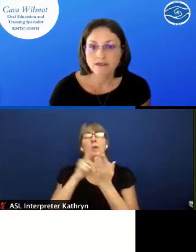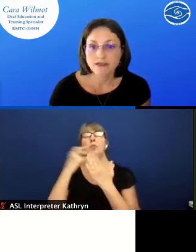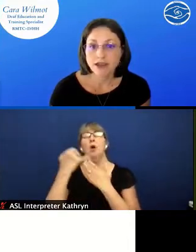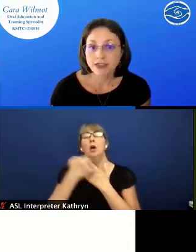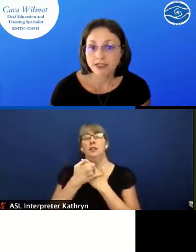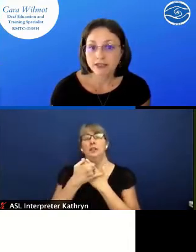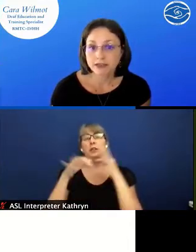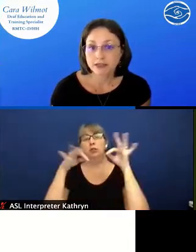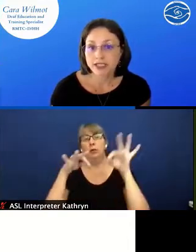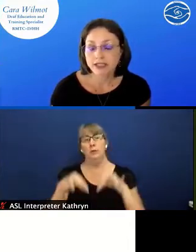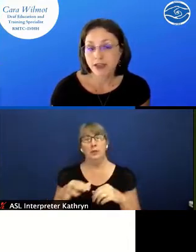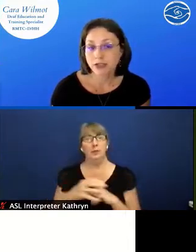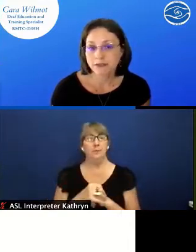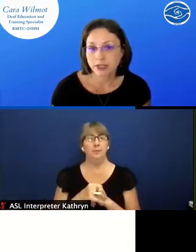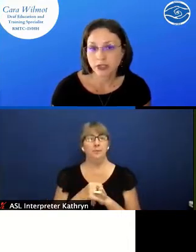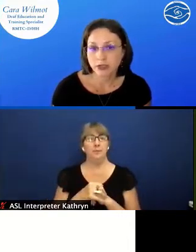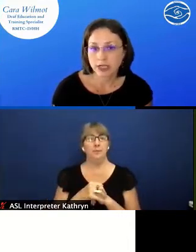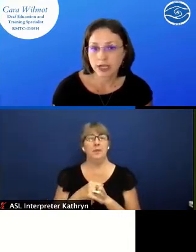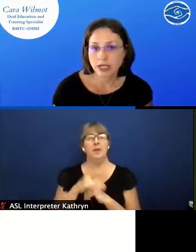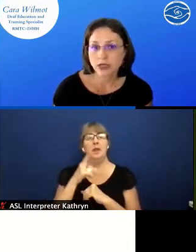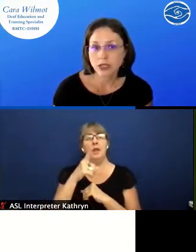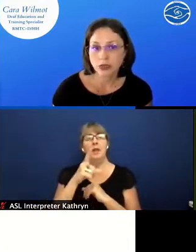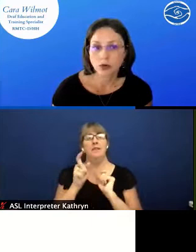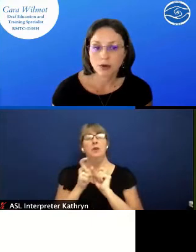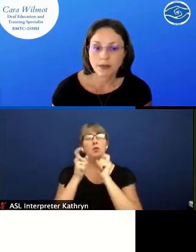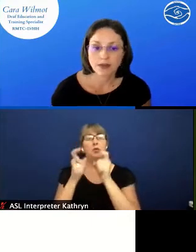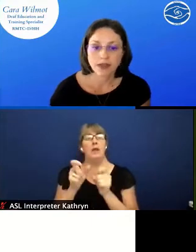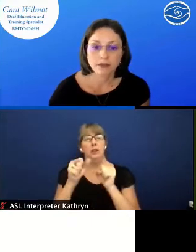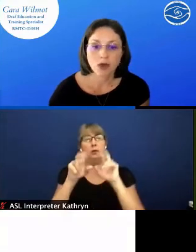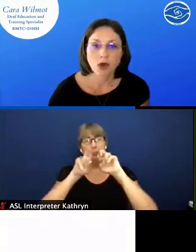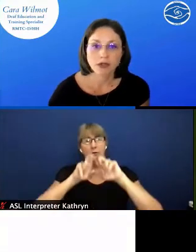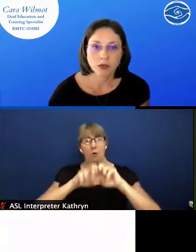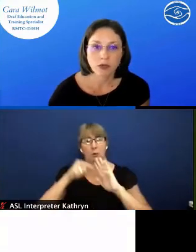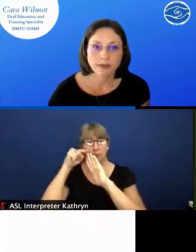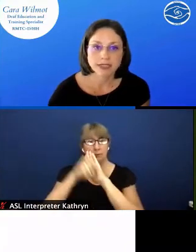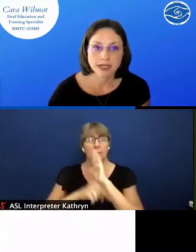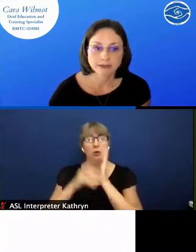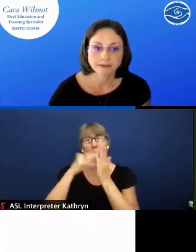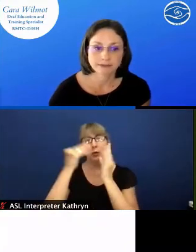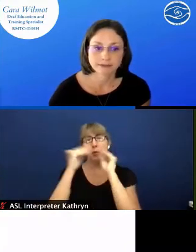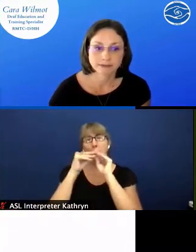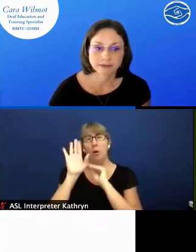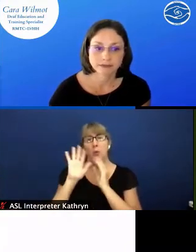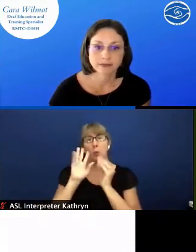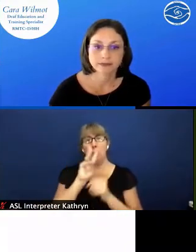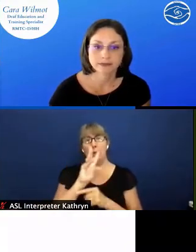FAVI is a federally funded grant and you can learn more about them on their website.